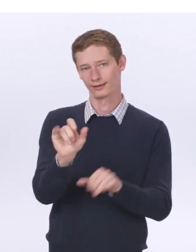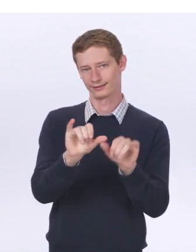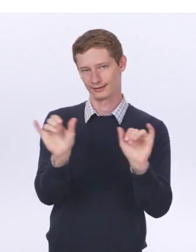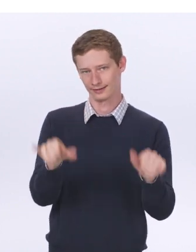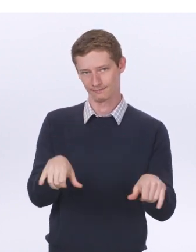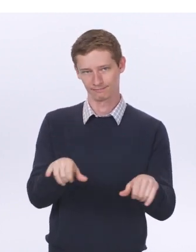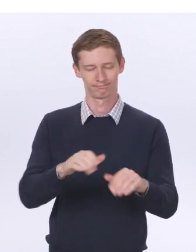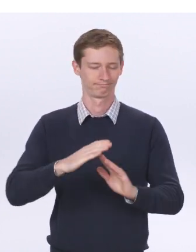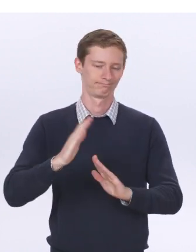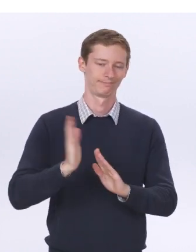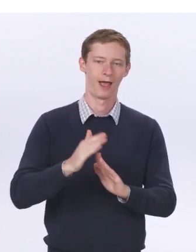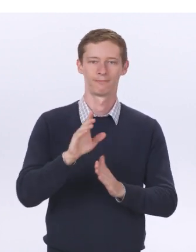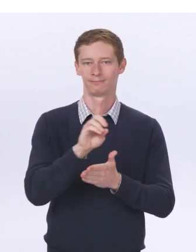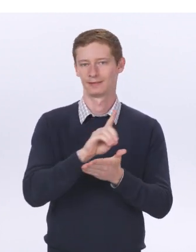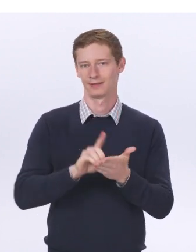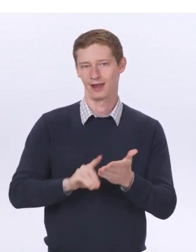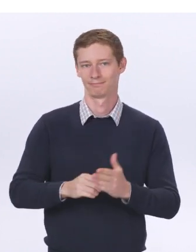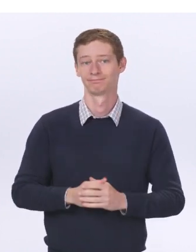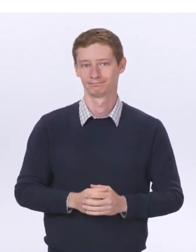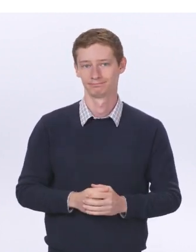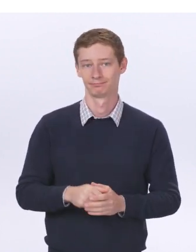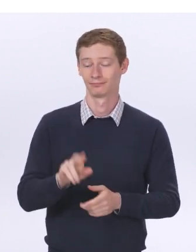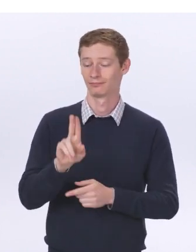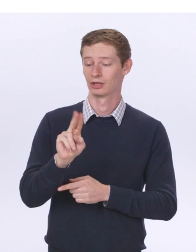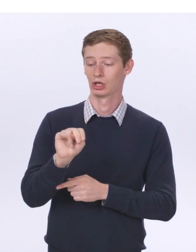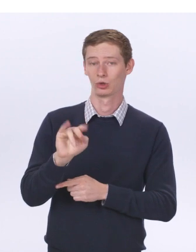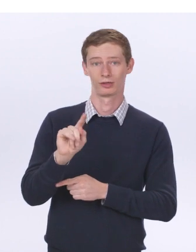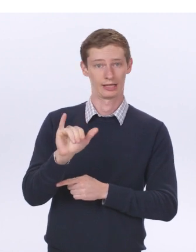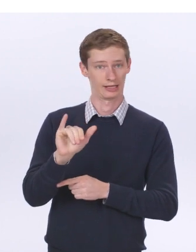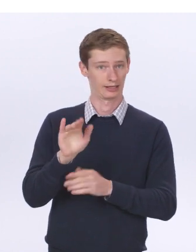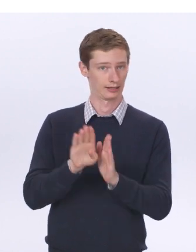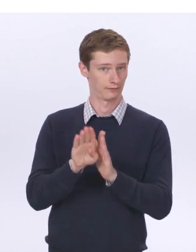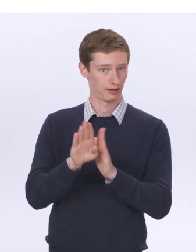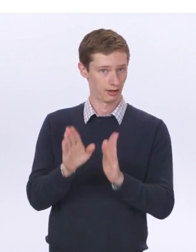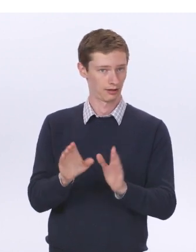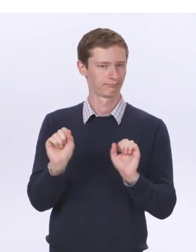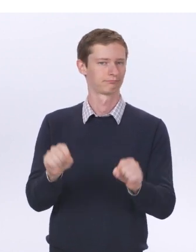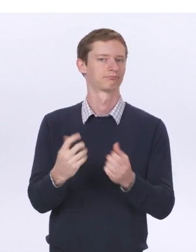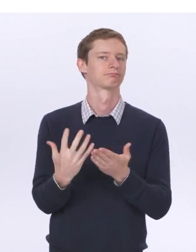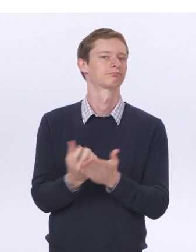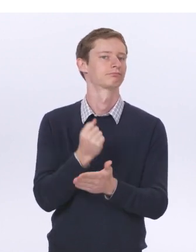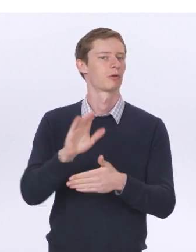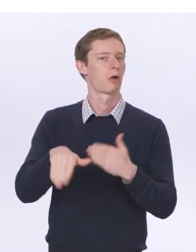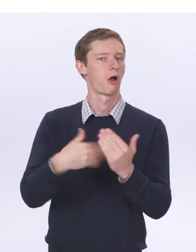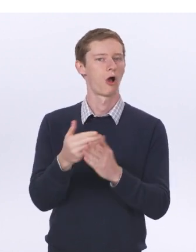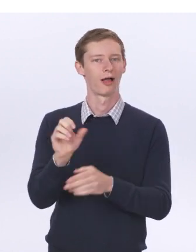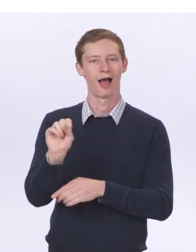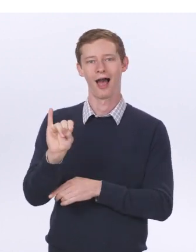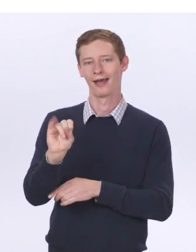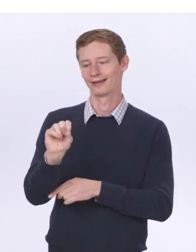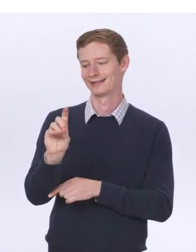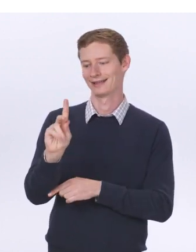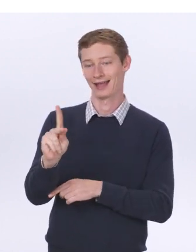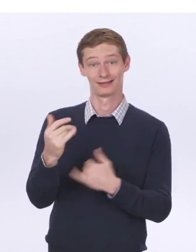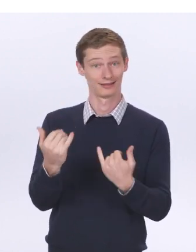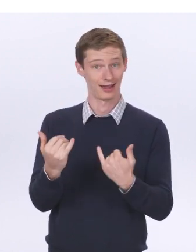Unity developers can take advantage of all that ISDK has to offer today by importing the Oculus Integration SDK into your project.